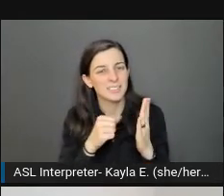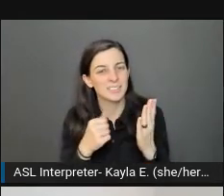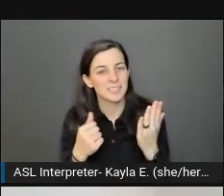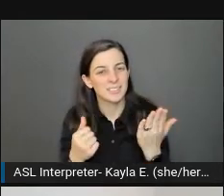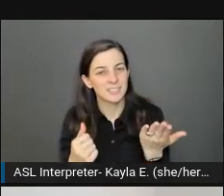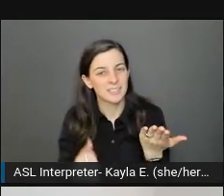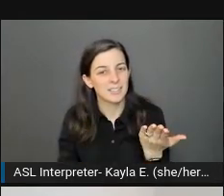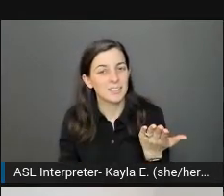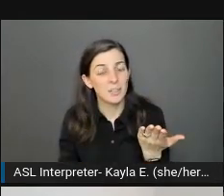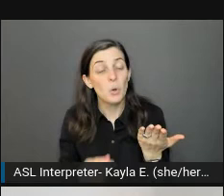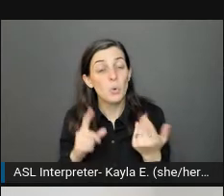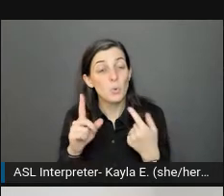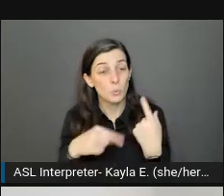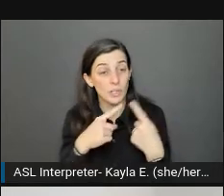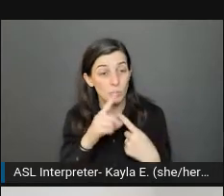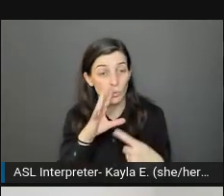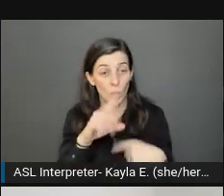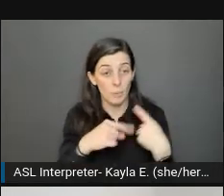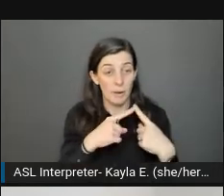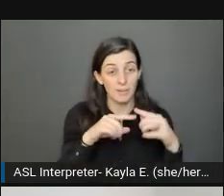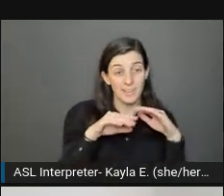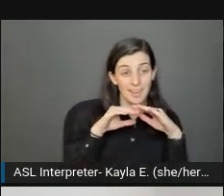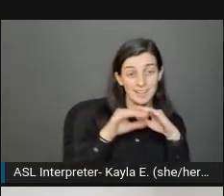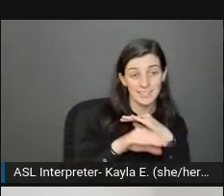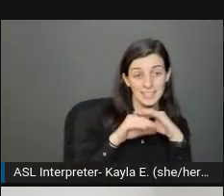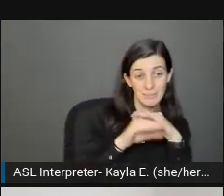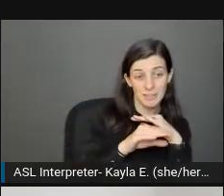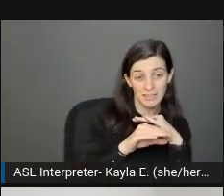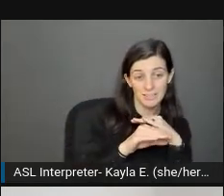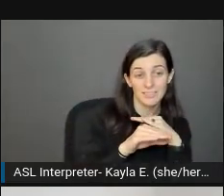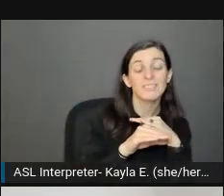that when speaking of accessibility, we're speaking of users